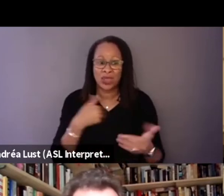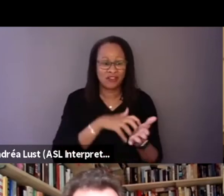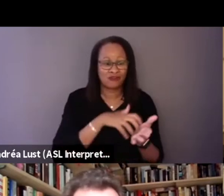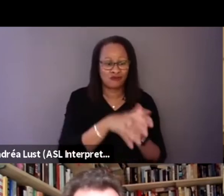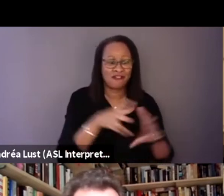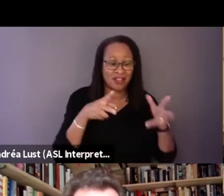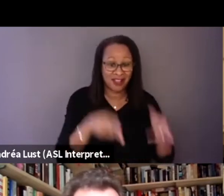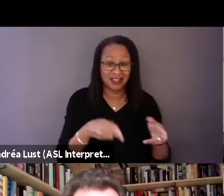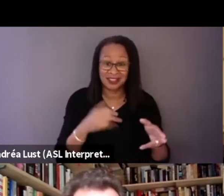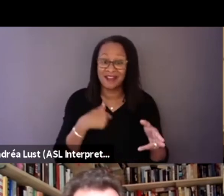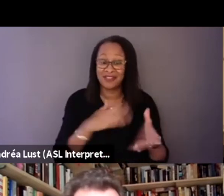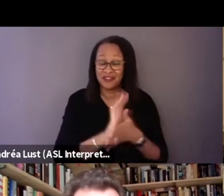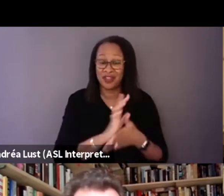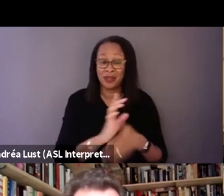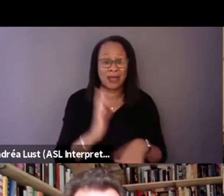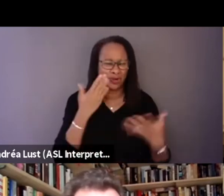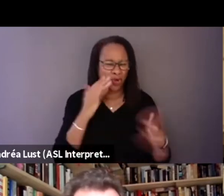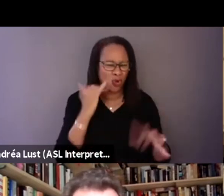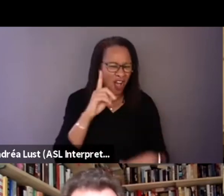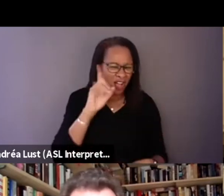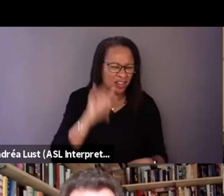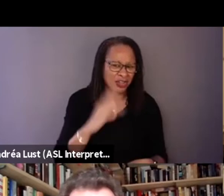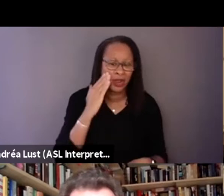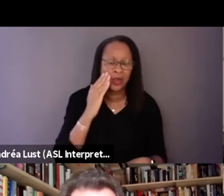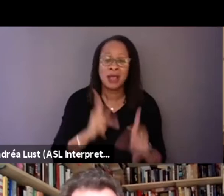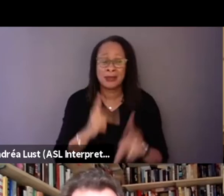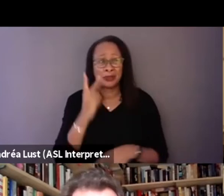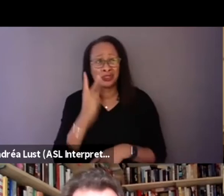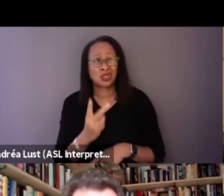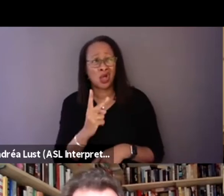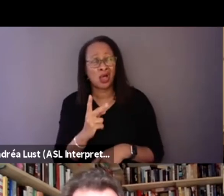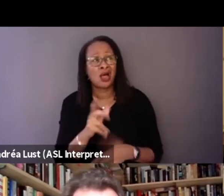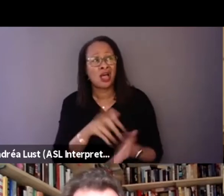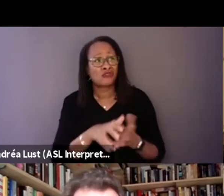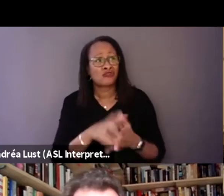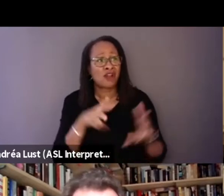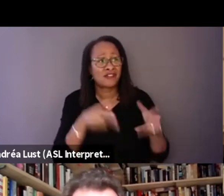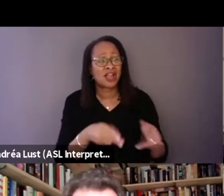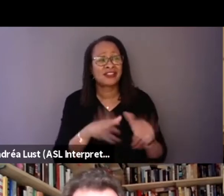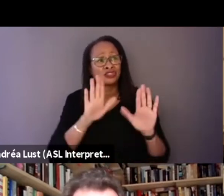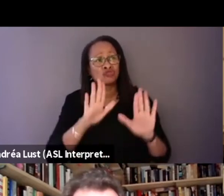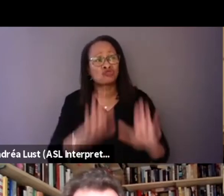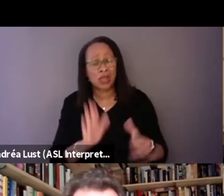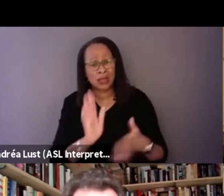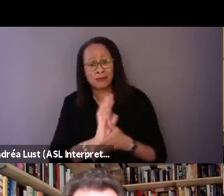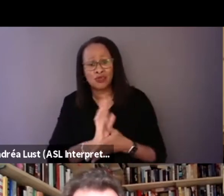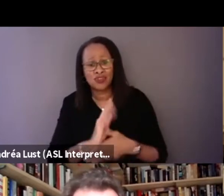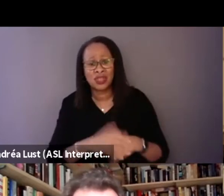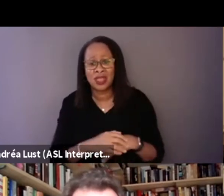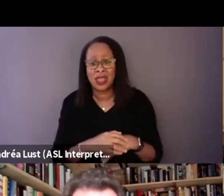where people saw the rough cut and they said, "Wow, this is a great movie. I mean, he's a great activist, but he's kind of an asshole Ady.